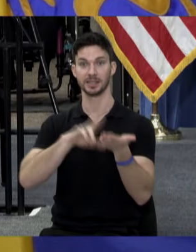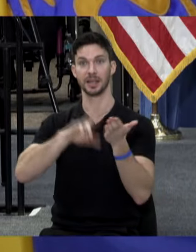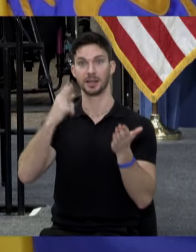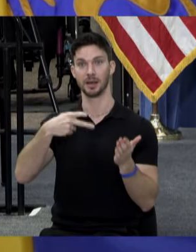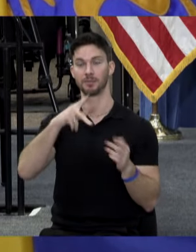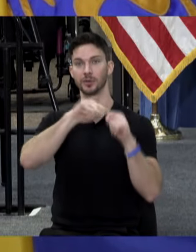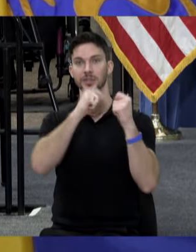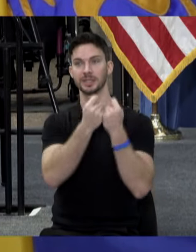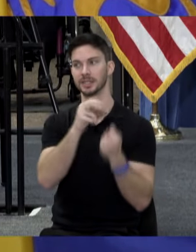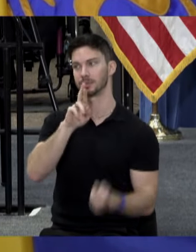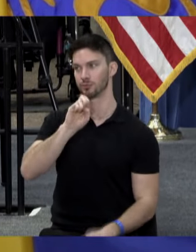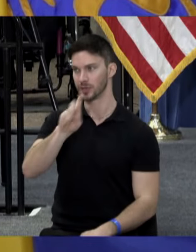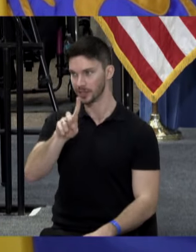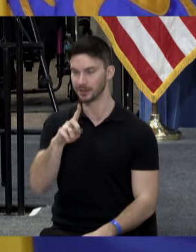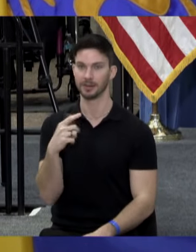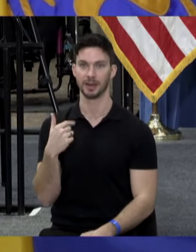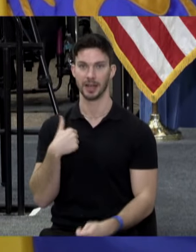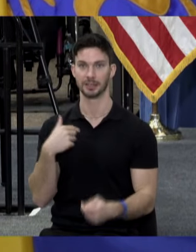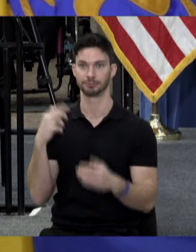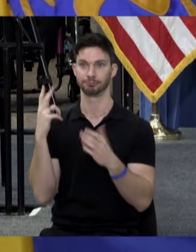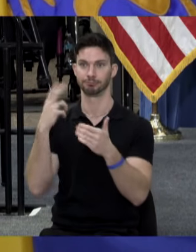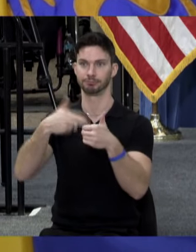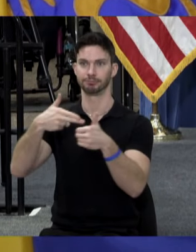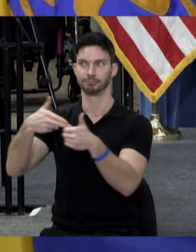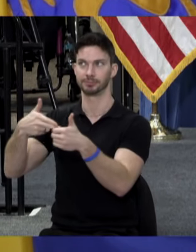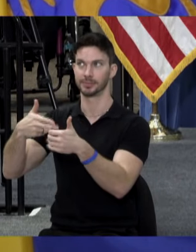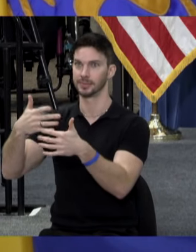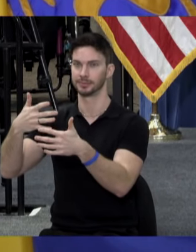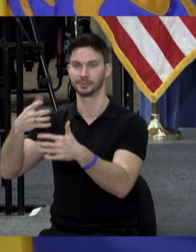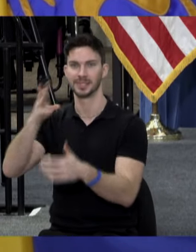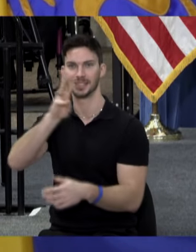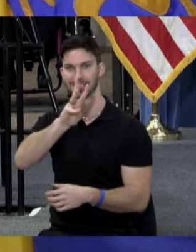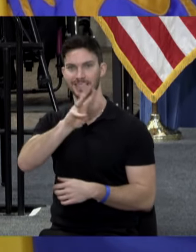up doing six marathons in five years. My husband is very loved,